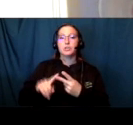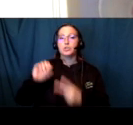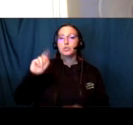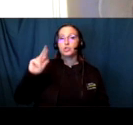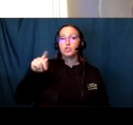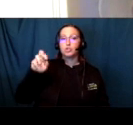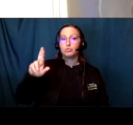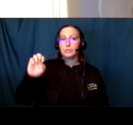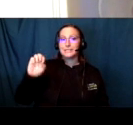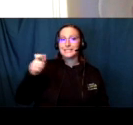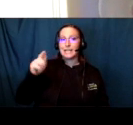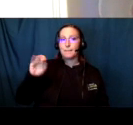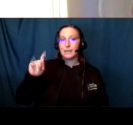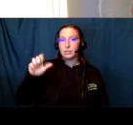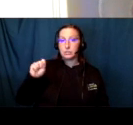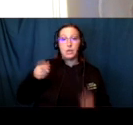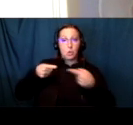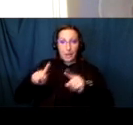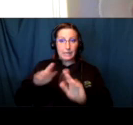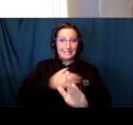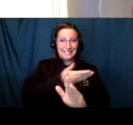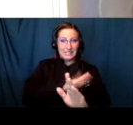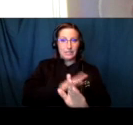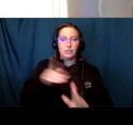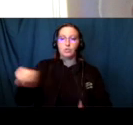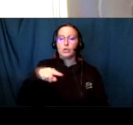you're singing a song, it gives you an excellent way to